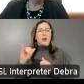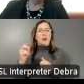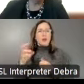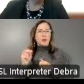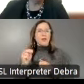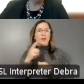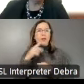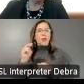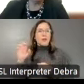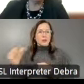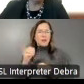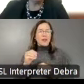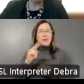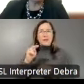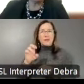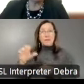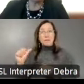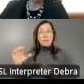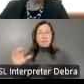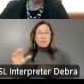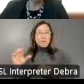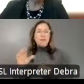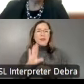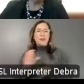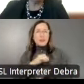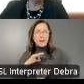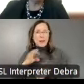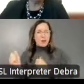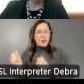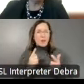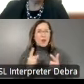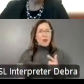as well as the National Endowment for the Arts Council, its staff, and all who are tuning in.